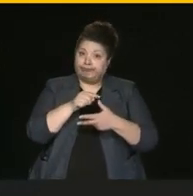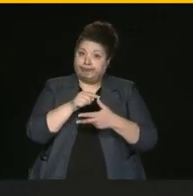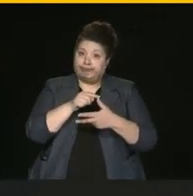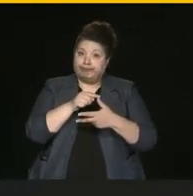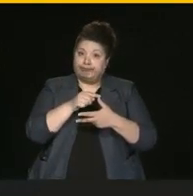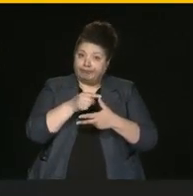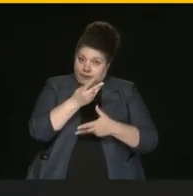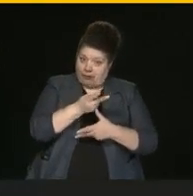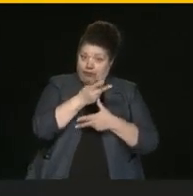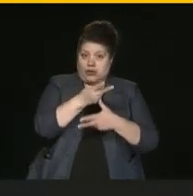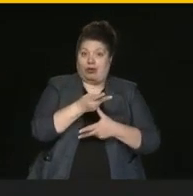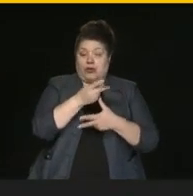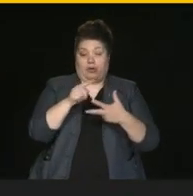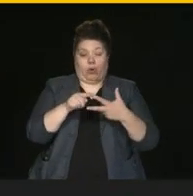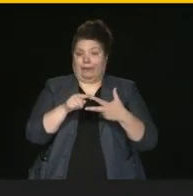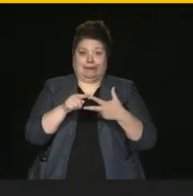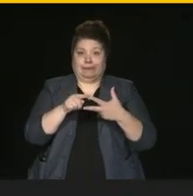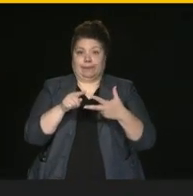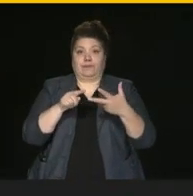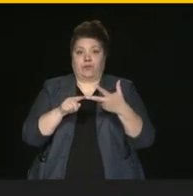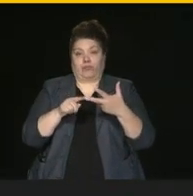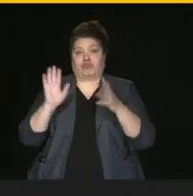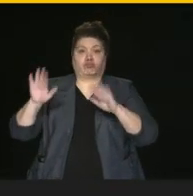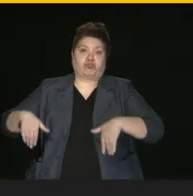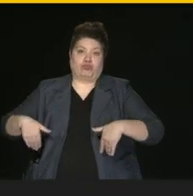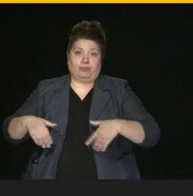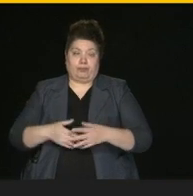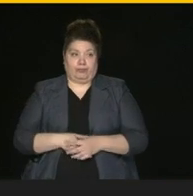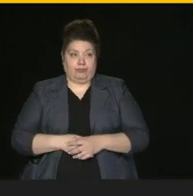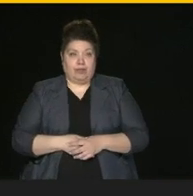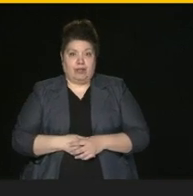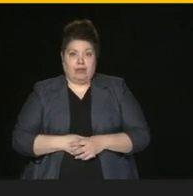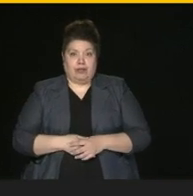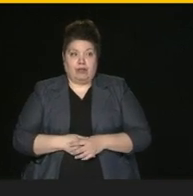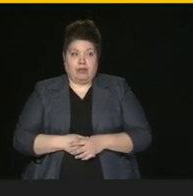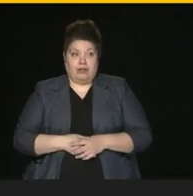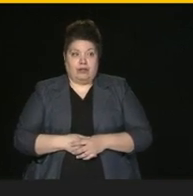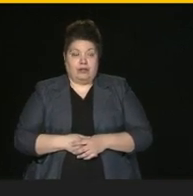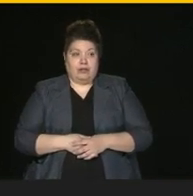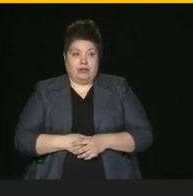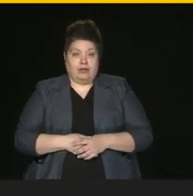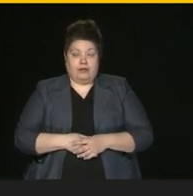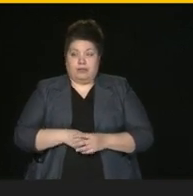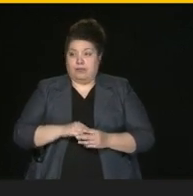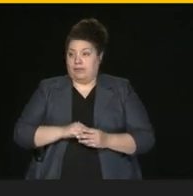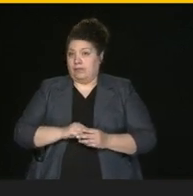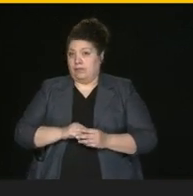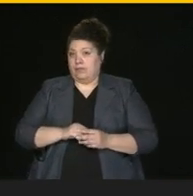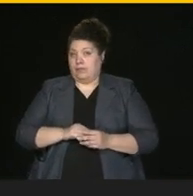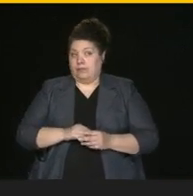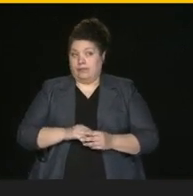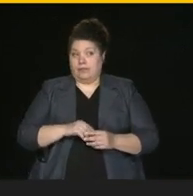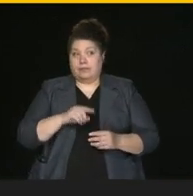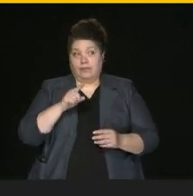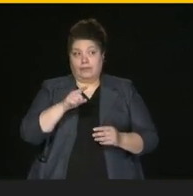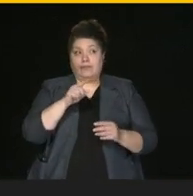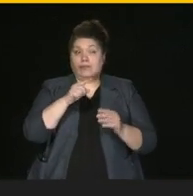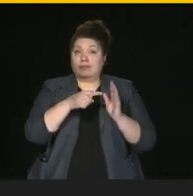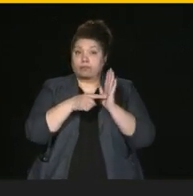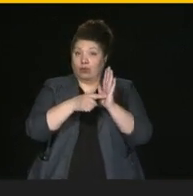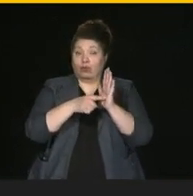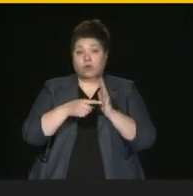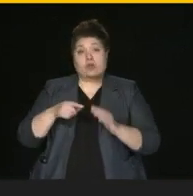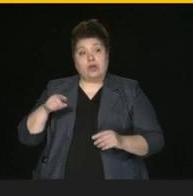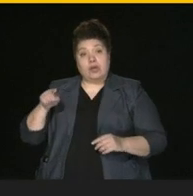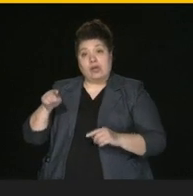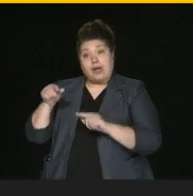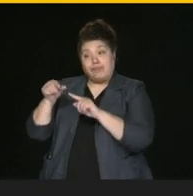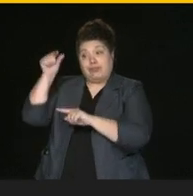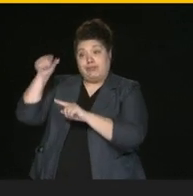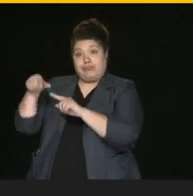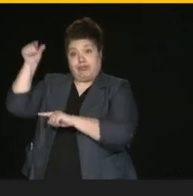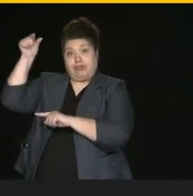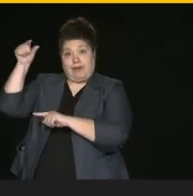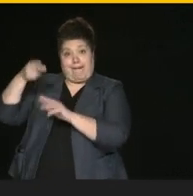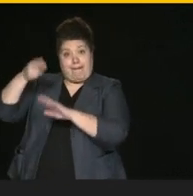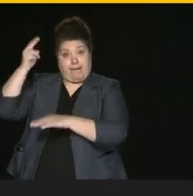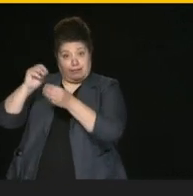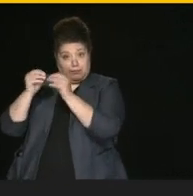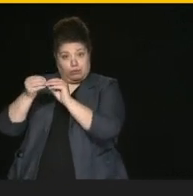IN THE PREVIOUS SLIDES.